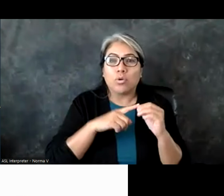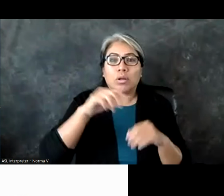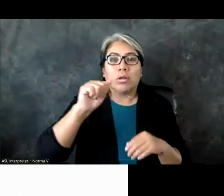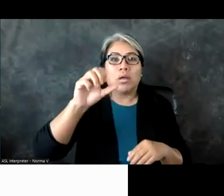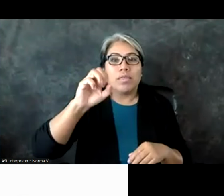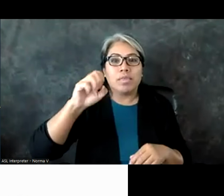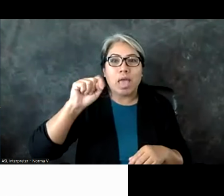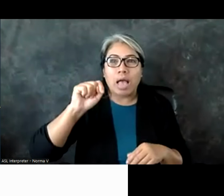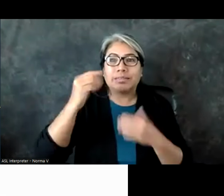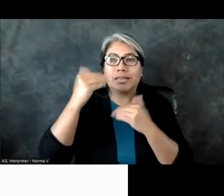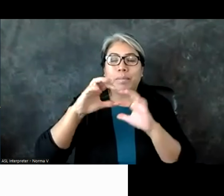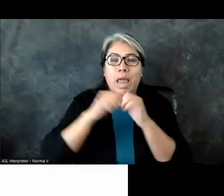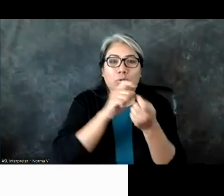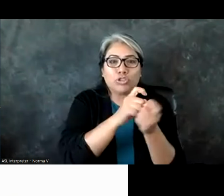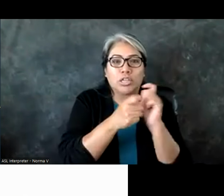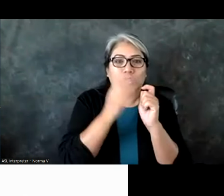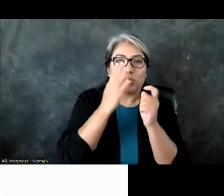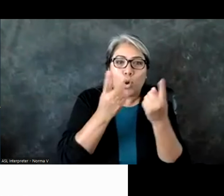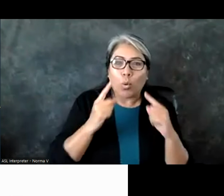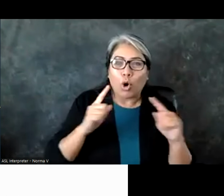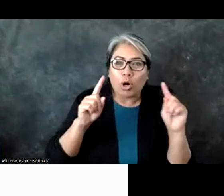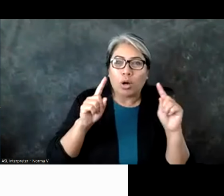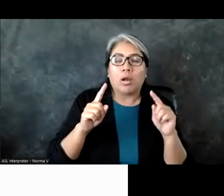we can work on getting that out there. And if you have